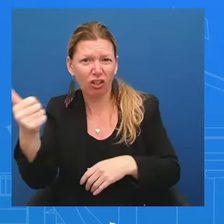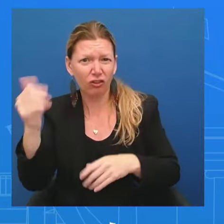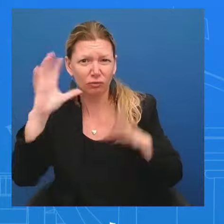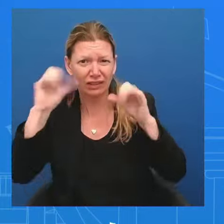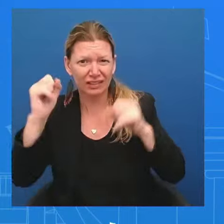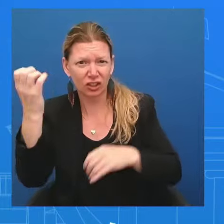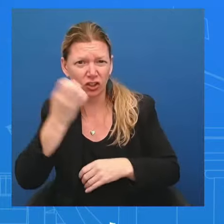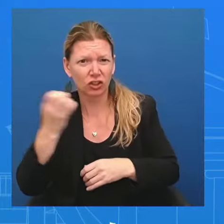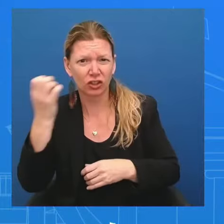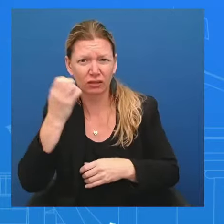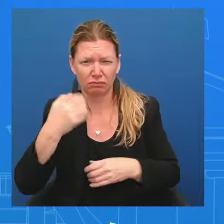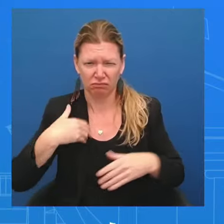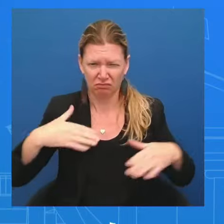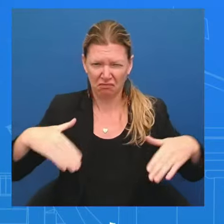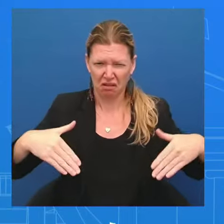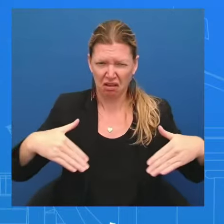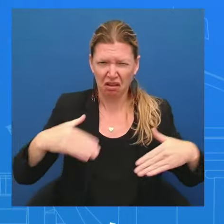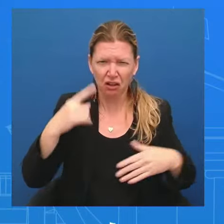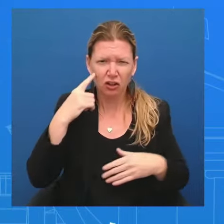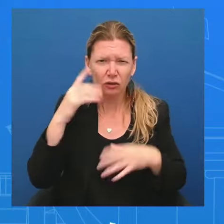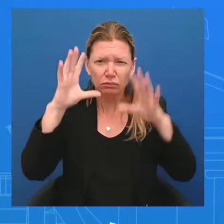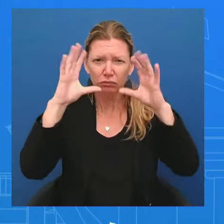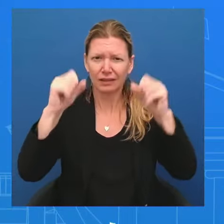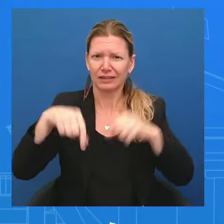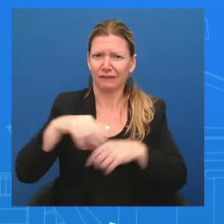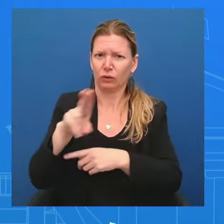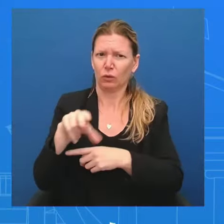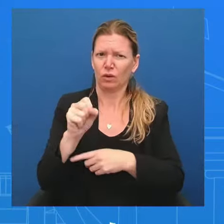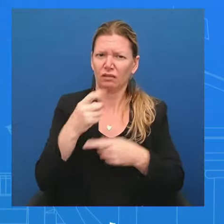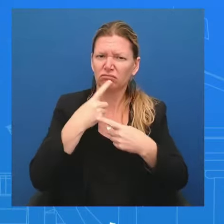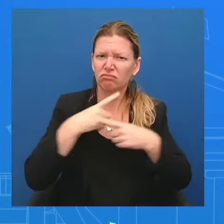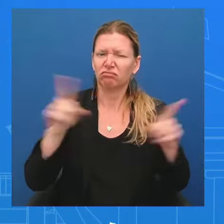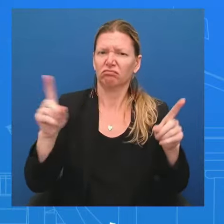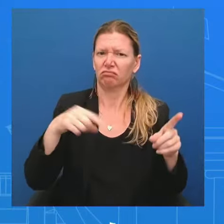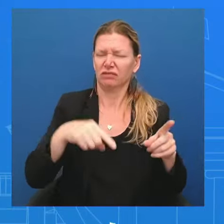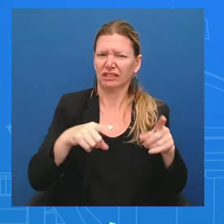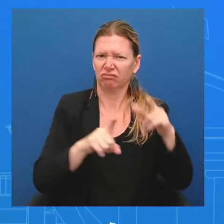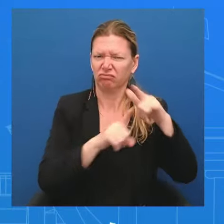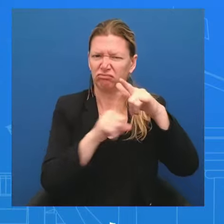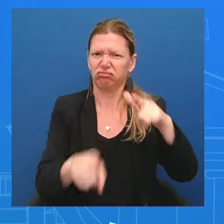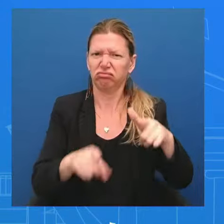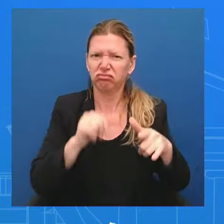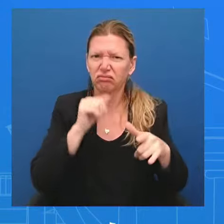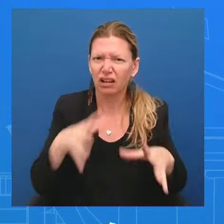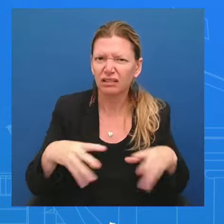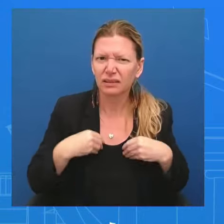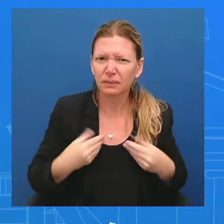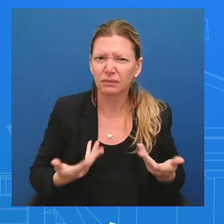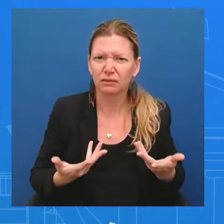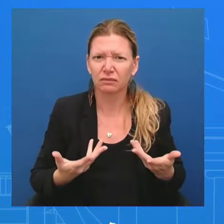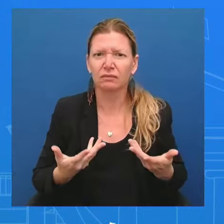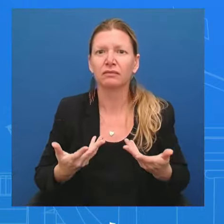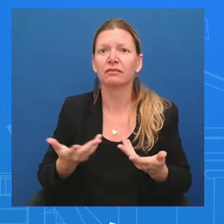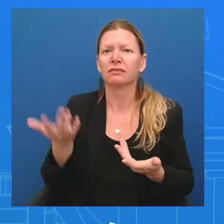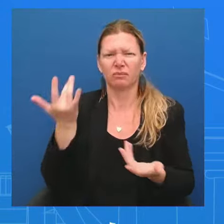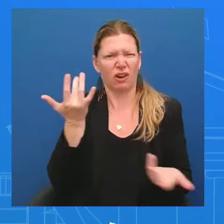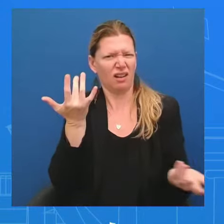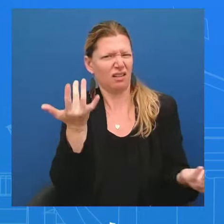I think I've answered this question with Ed. You've heard the President on numerous occasions in just the last few days about what's going on in the Middle East